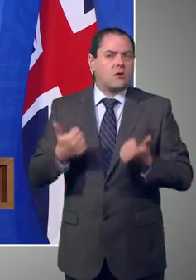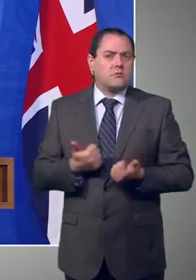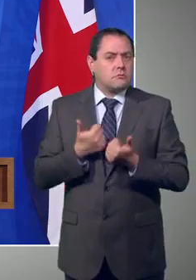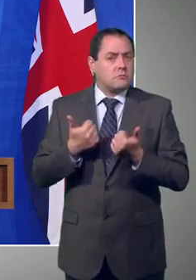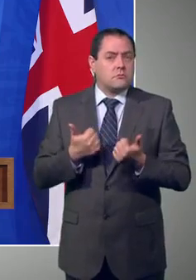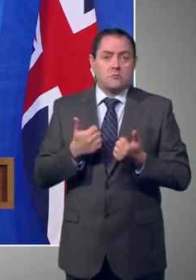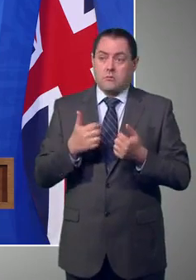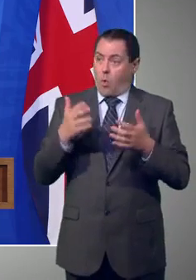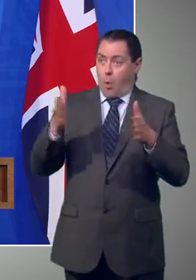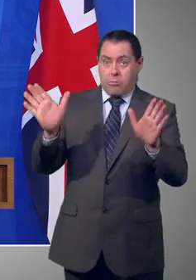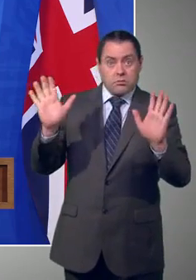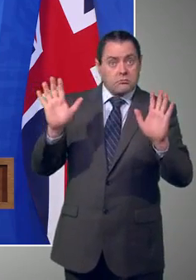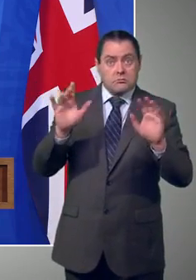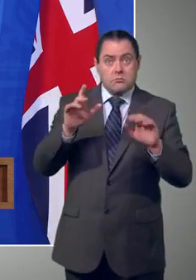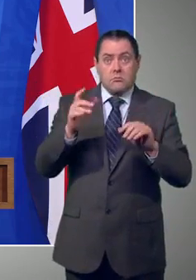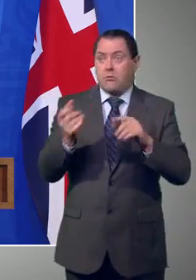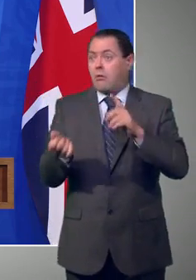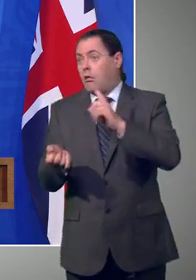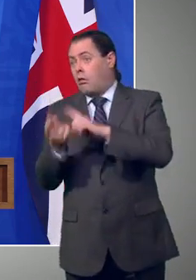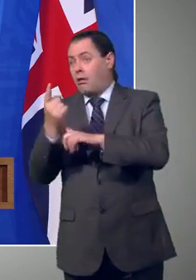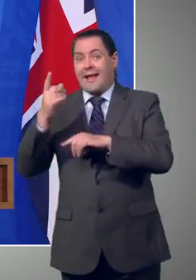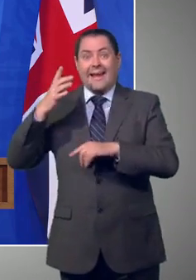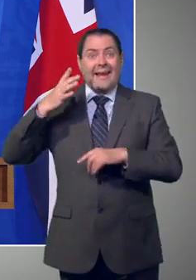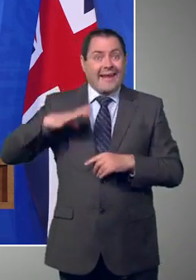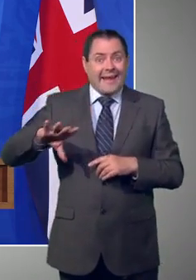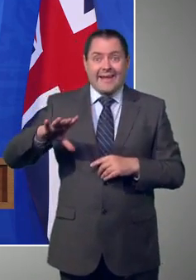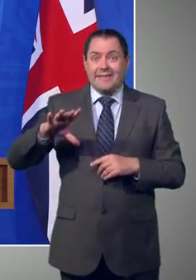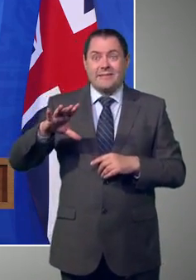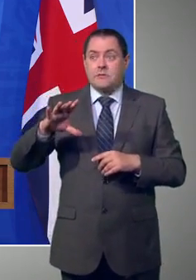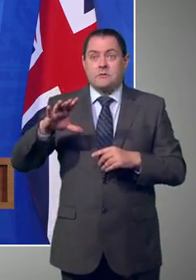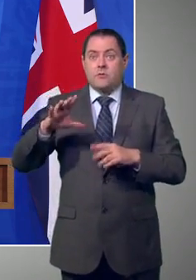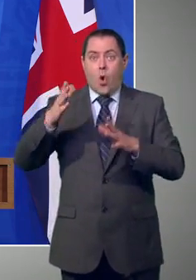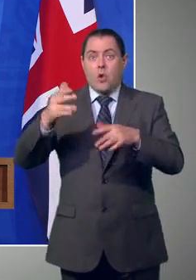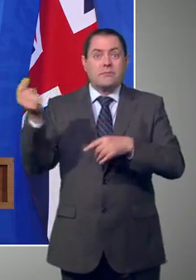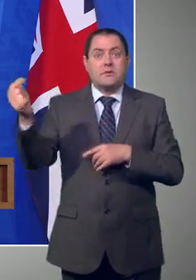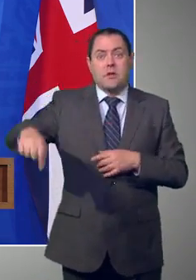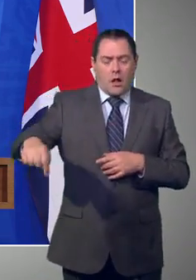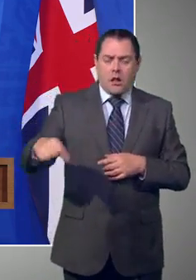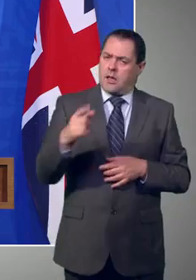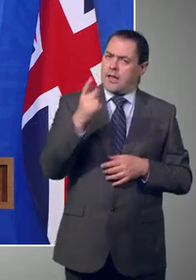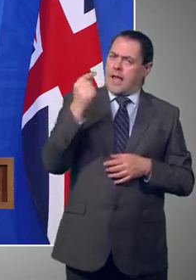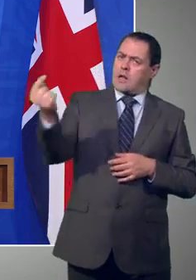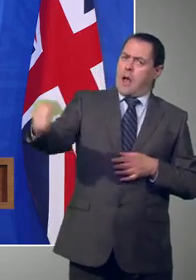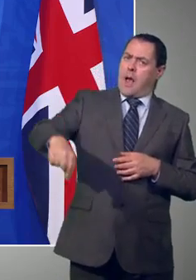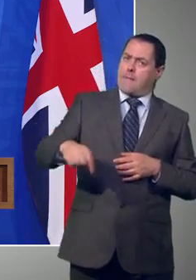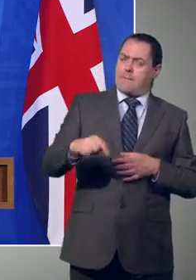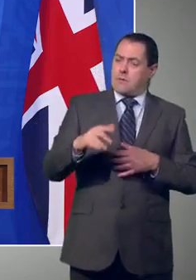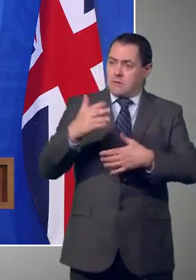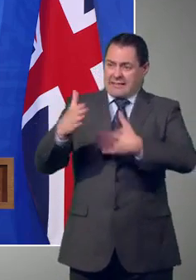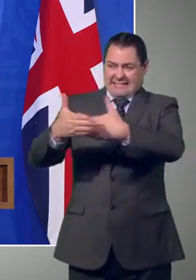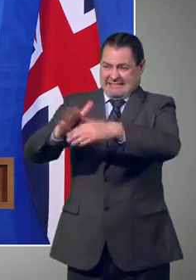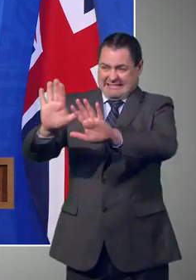all those who need it but people need to be careful and